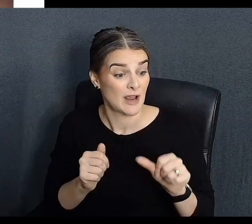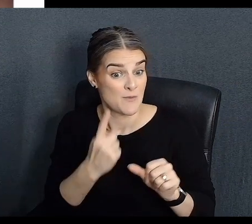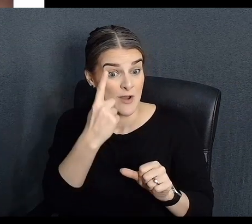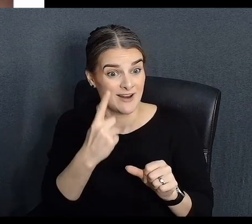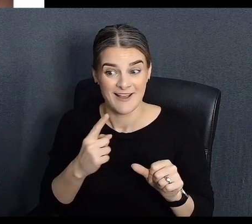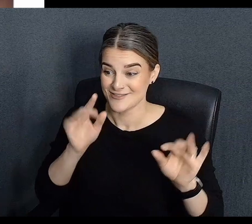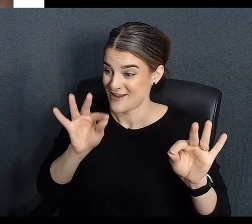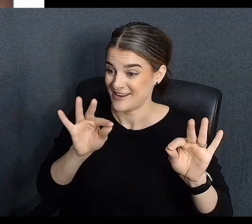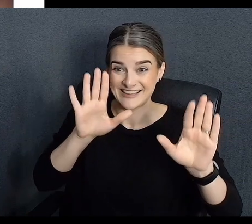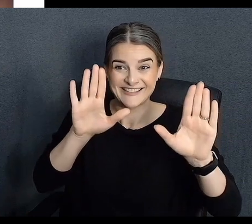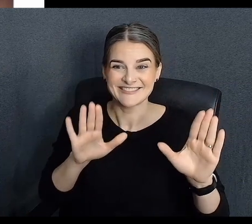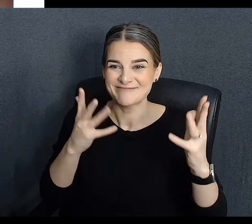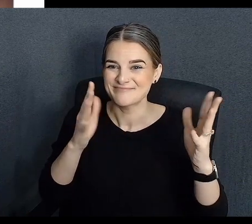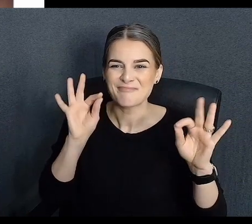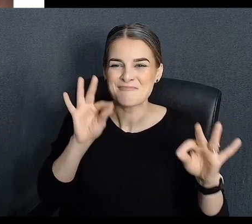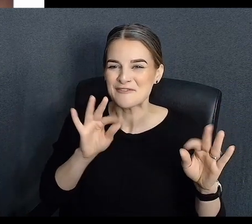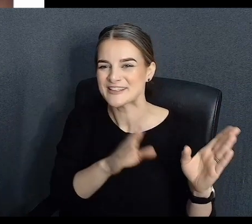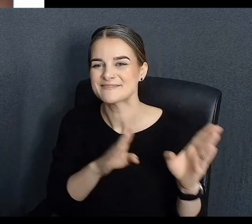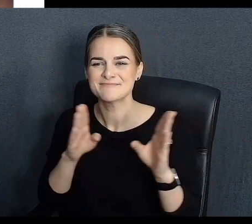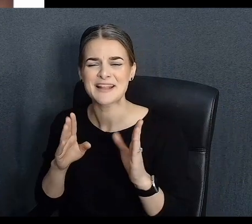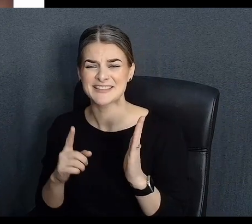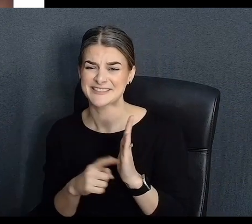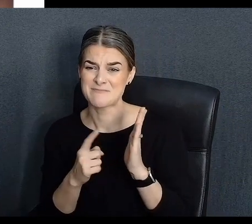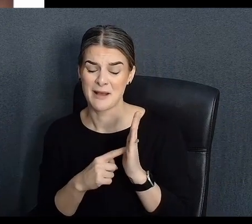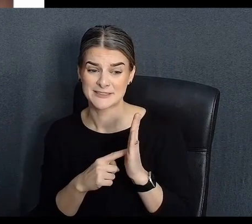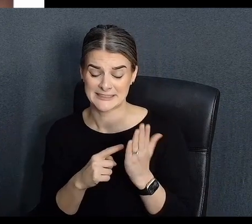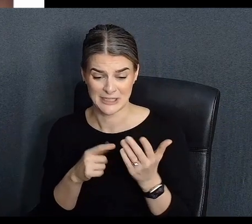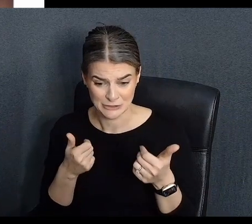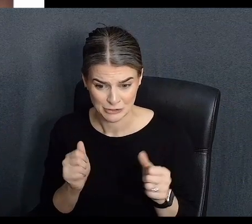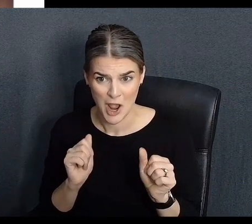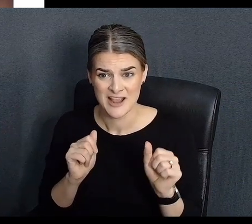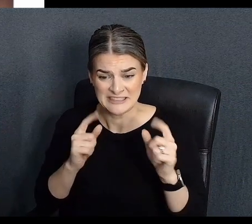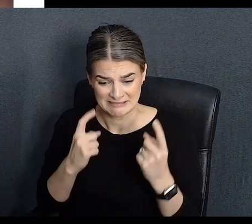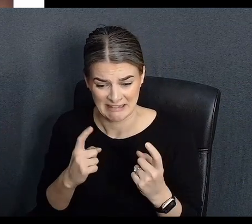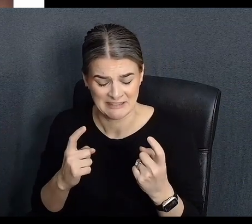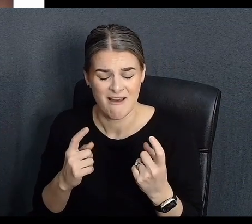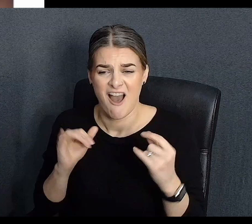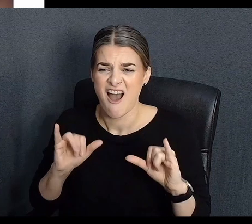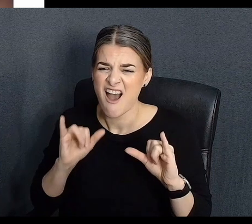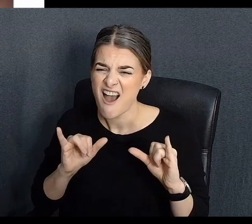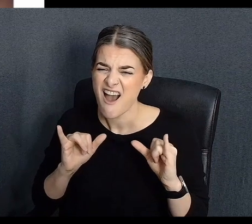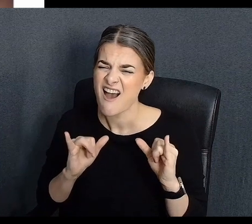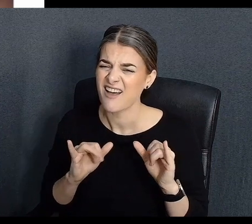But then other times, we might get some feedback and say, hey, we need to go and revisit, and try some other options out there